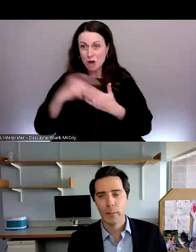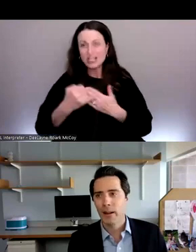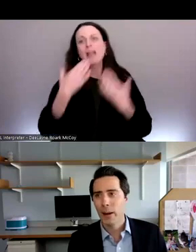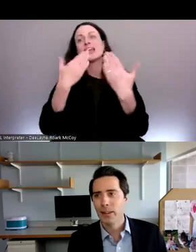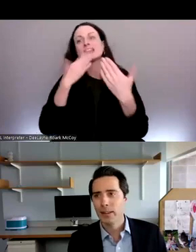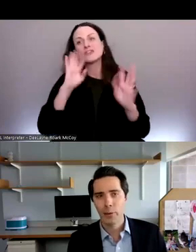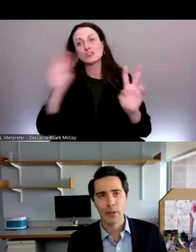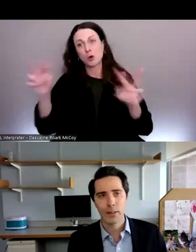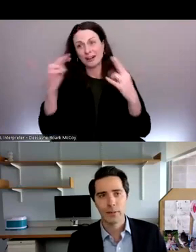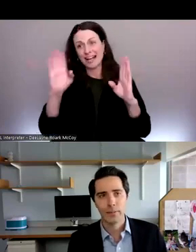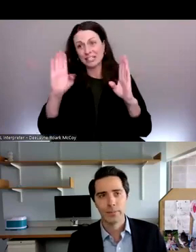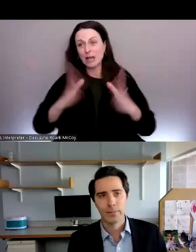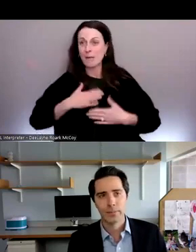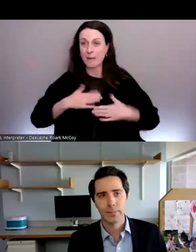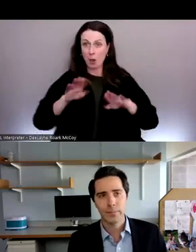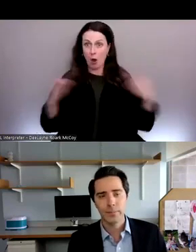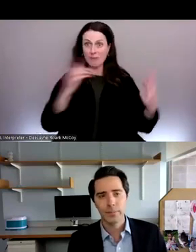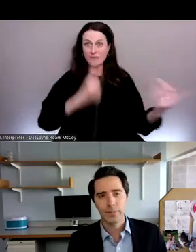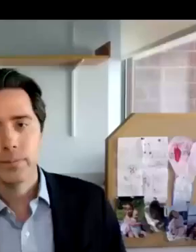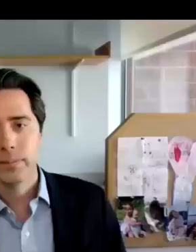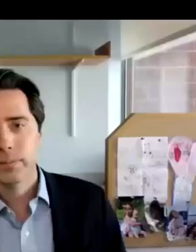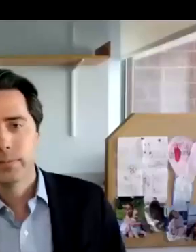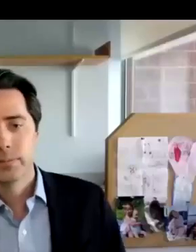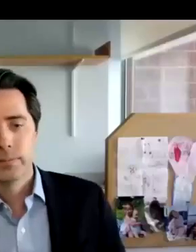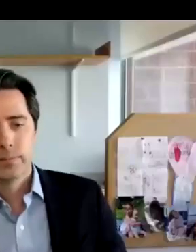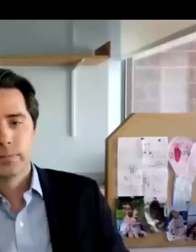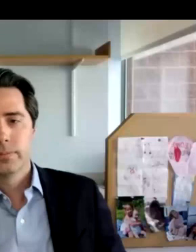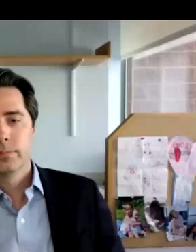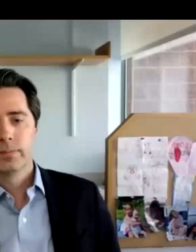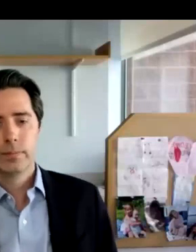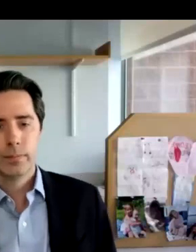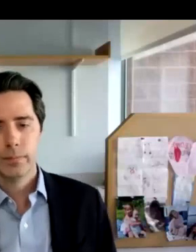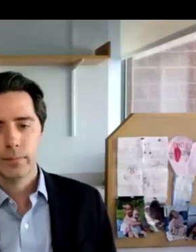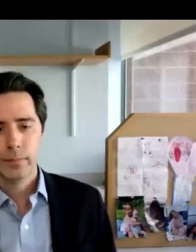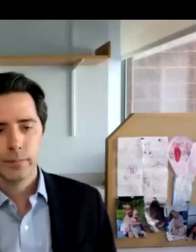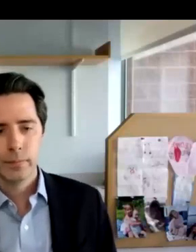I'm happy to take questions yeah thank